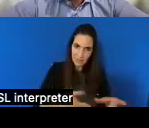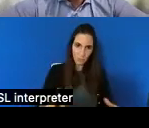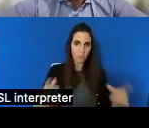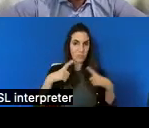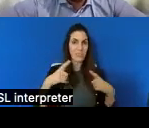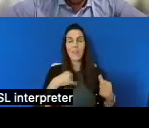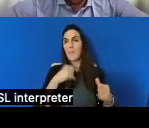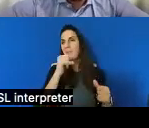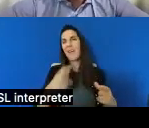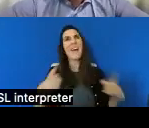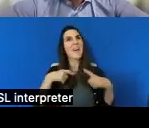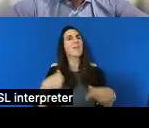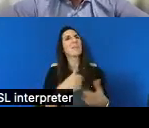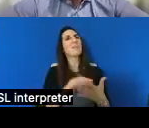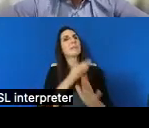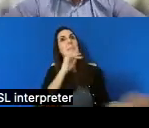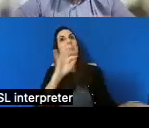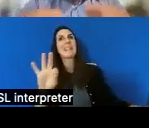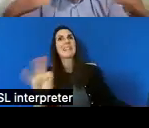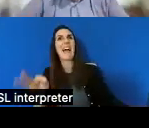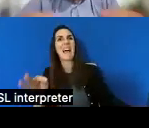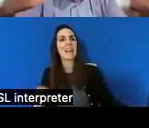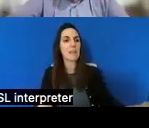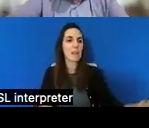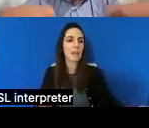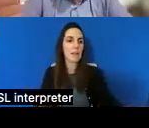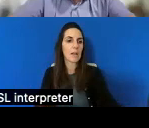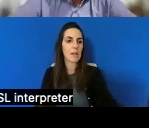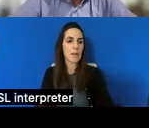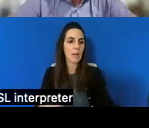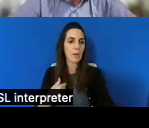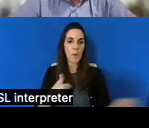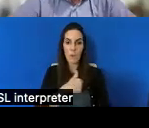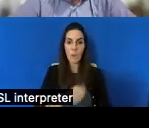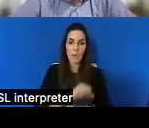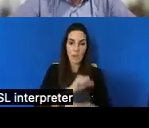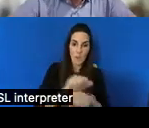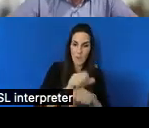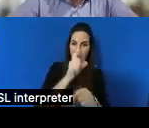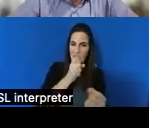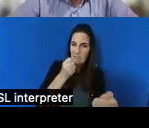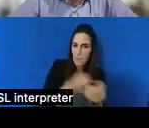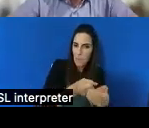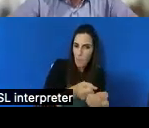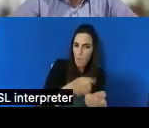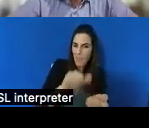90 years old and we were working to support the needs that's going to be a big problem right so